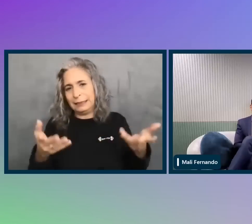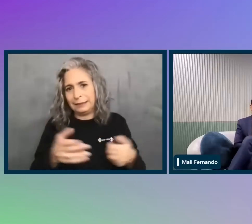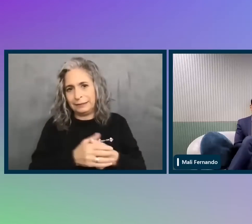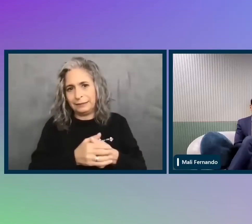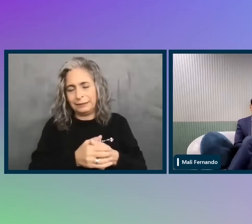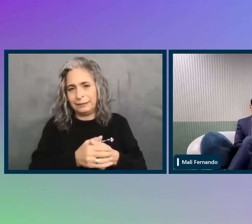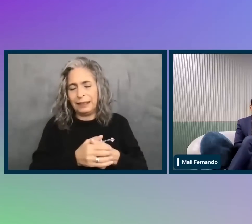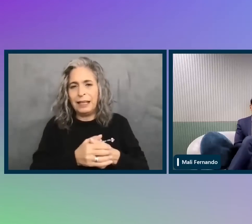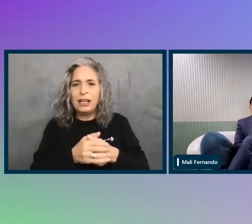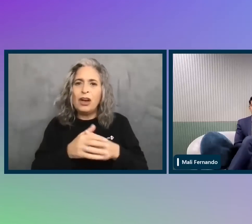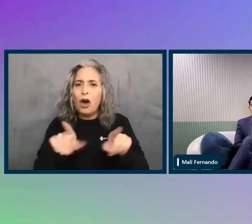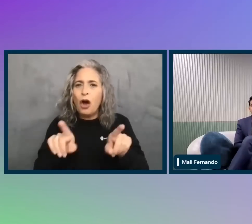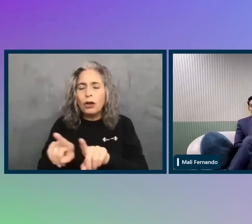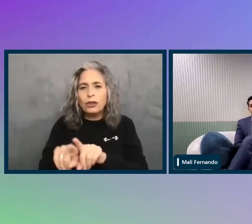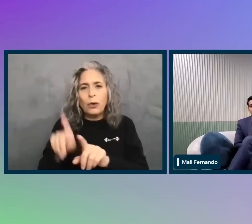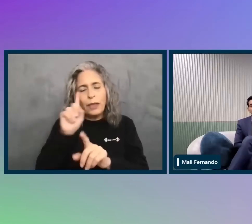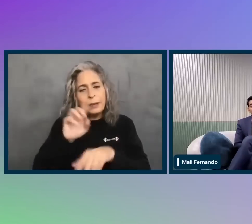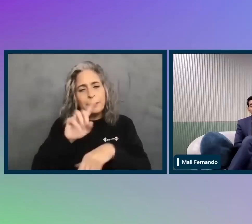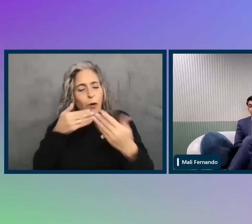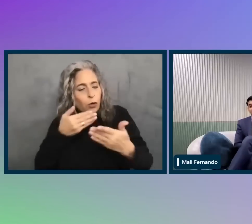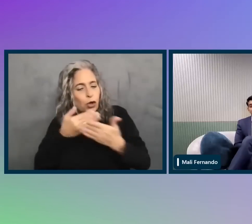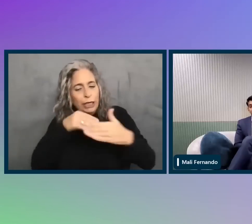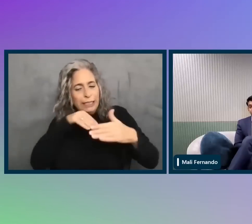the thing about good digital accessibility is you can't fudge it.